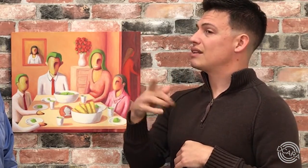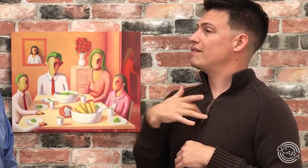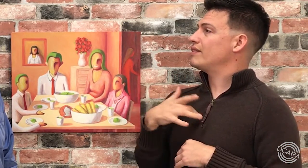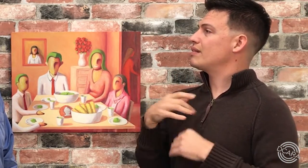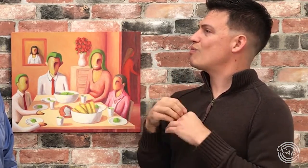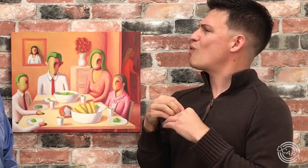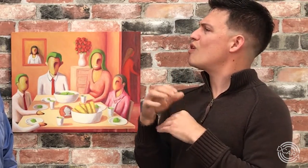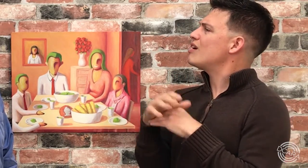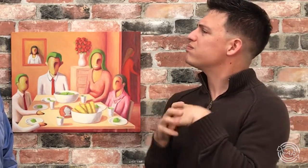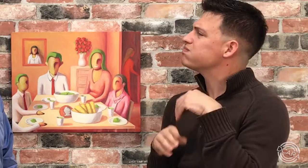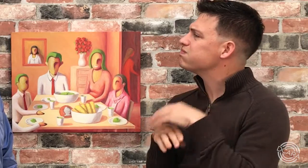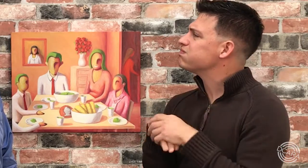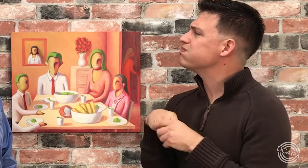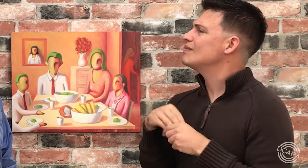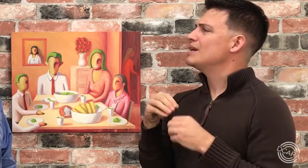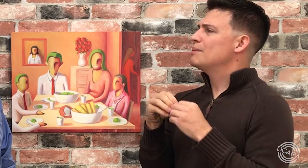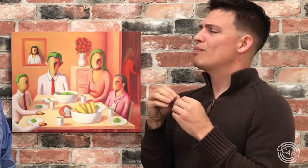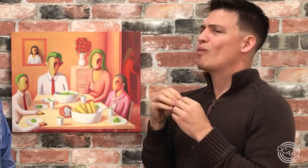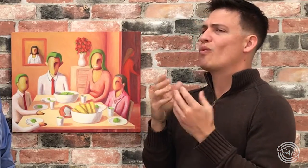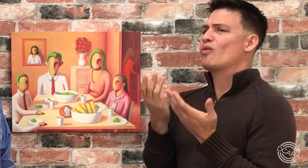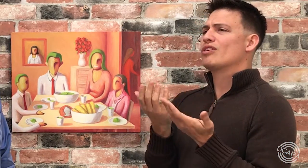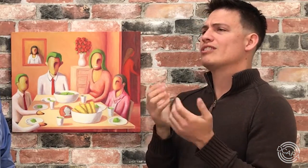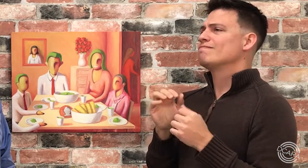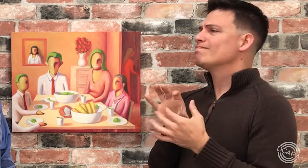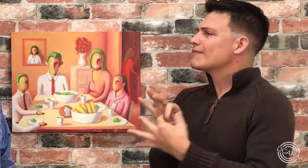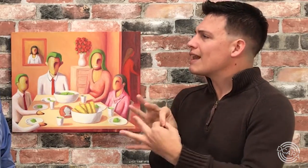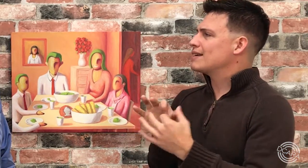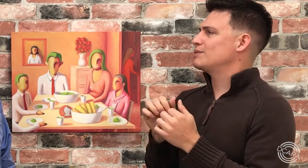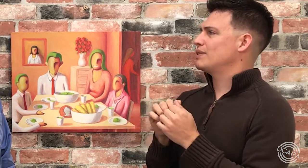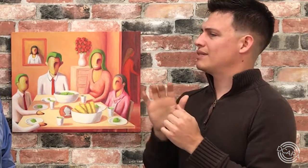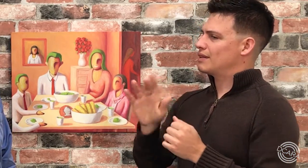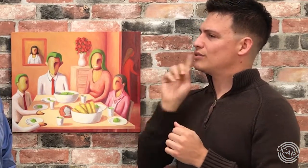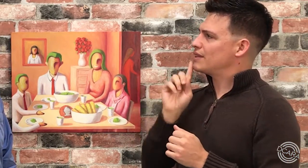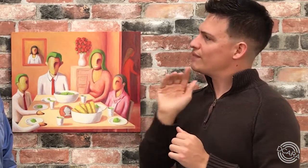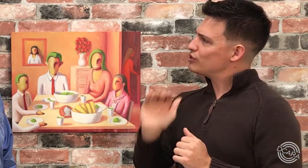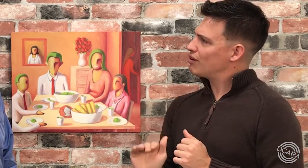They can feel more comfortable. More connected to their Deaf child.